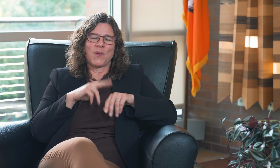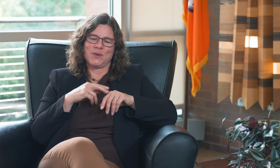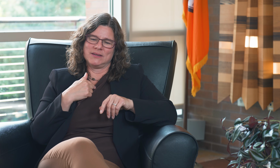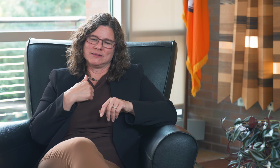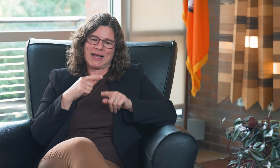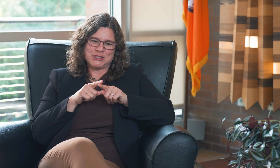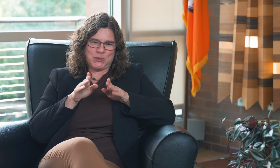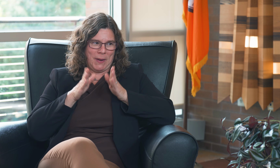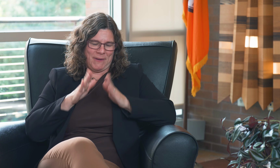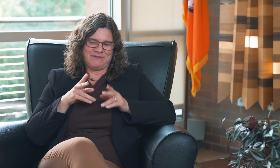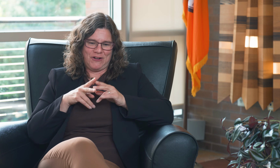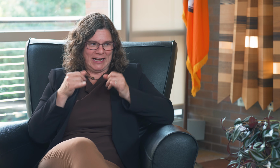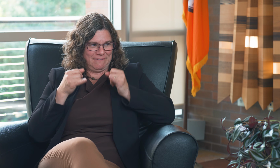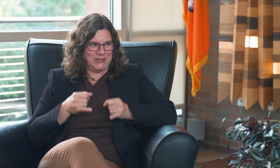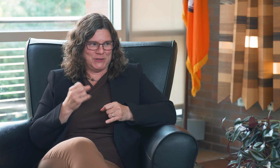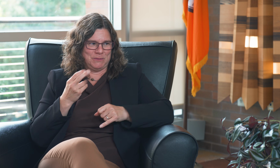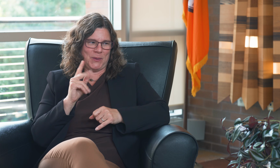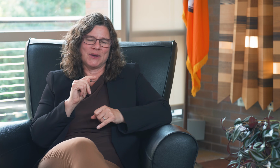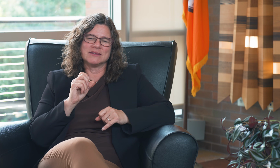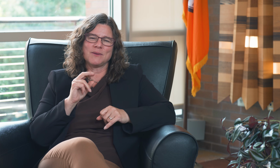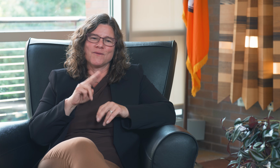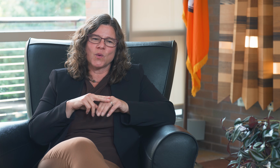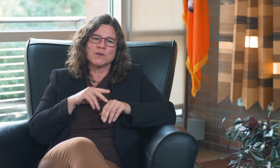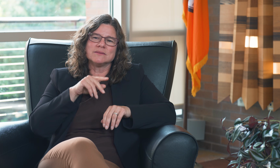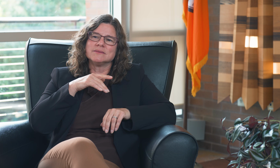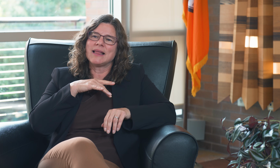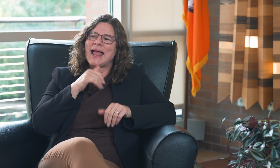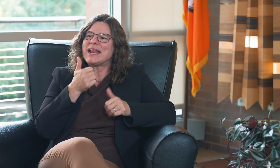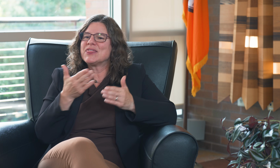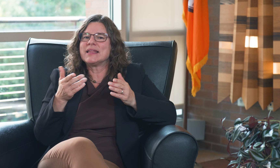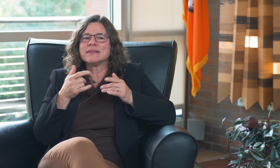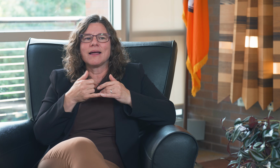Well, of course, as a swimmer I am into the individualized sports.